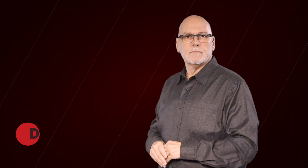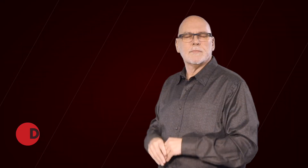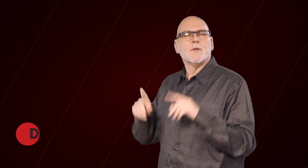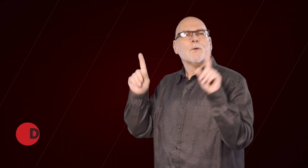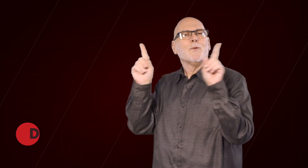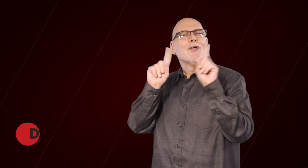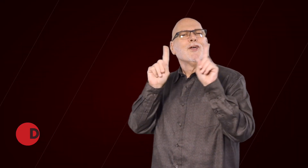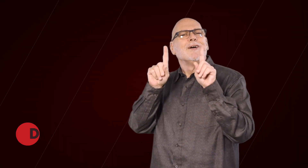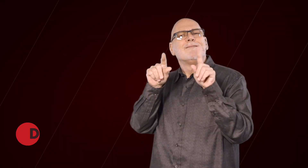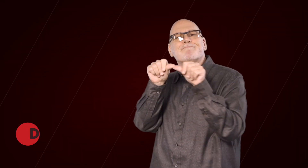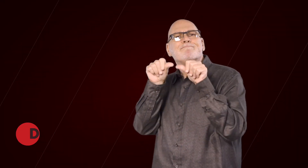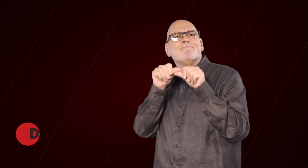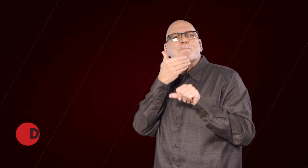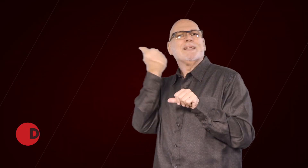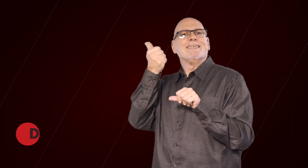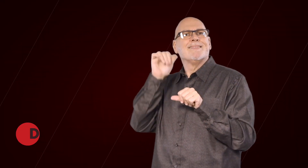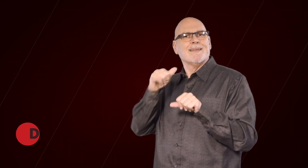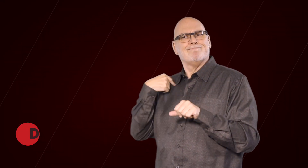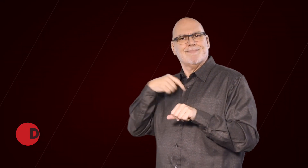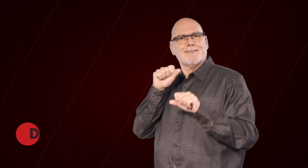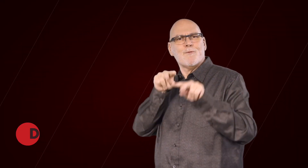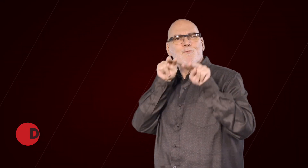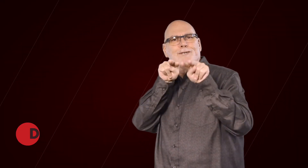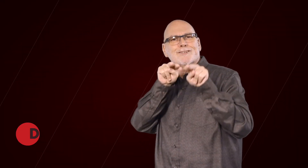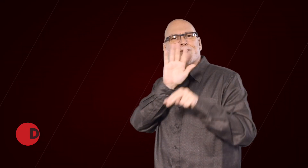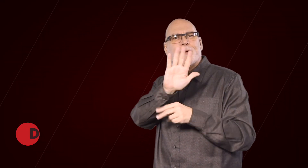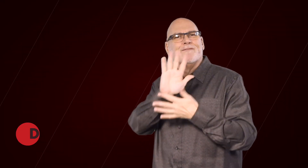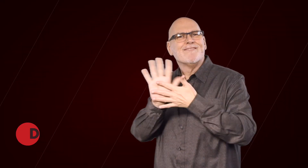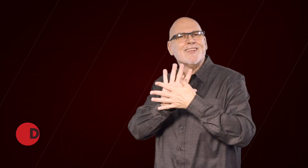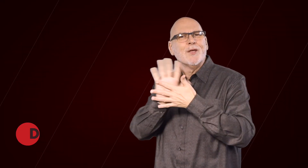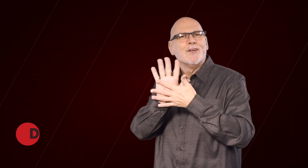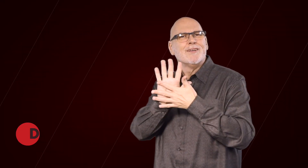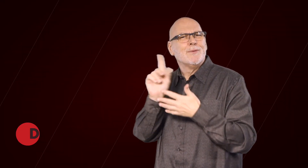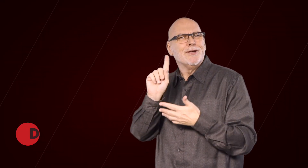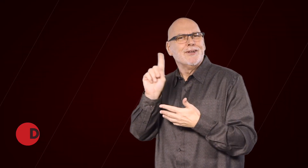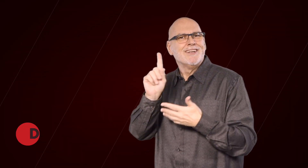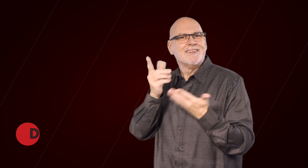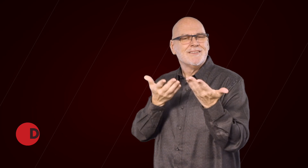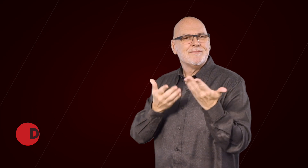[ANSELMO]: Where is the best place to see your videos?